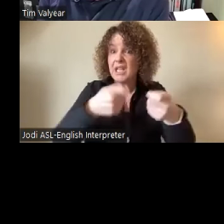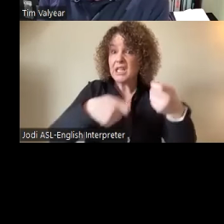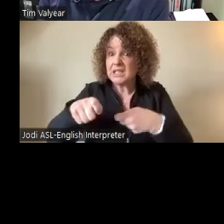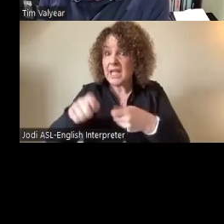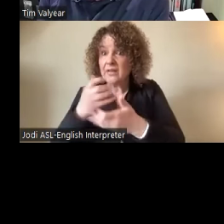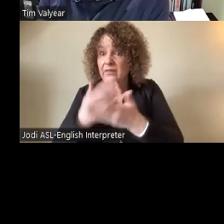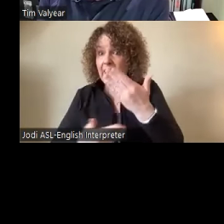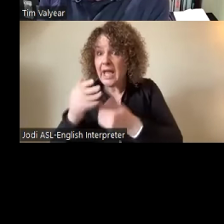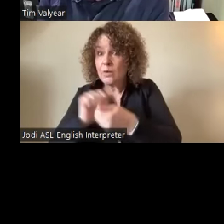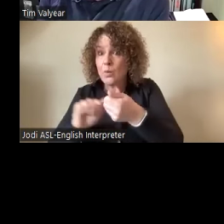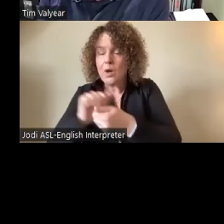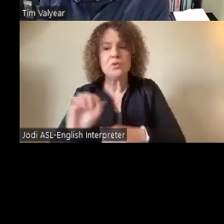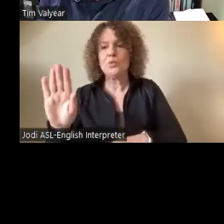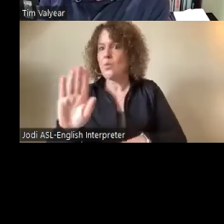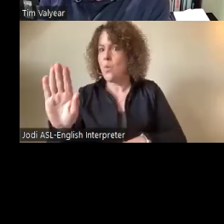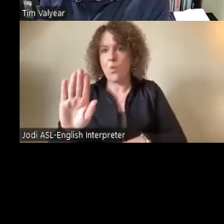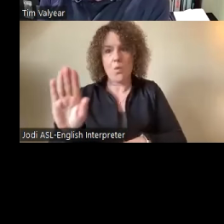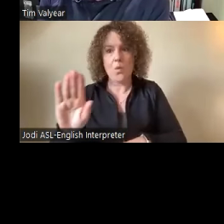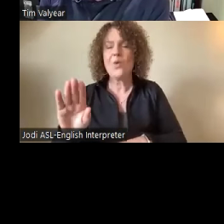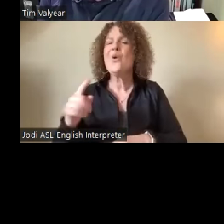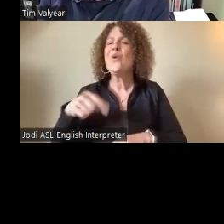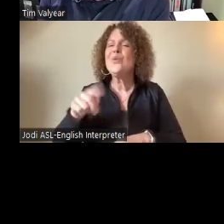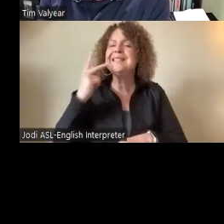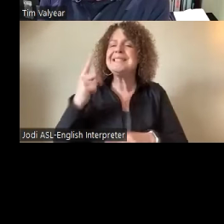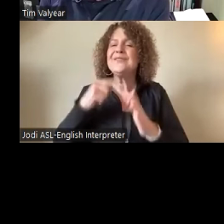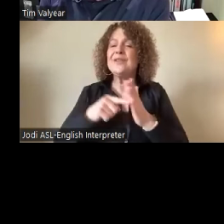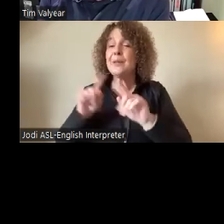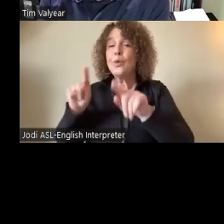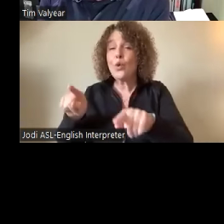about that. I want to point out, though, that the use of